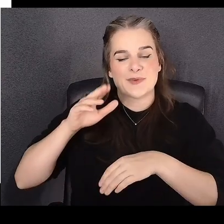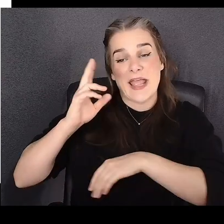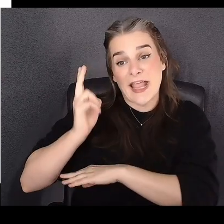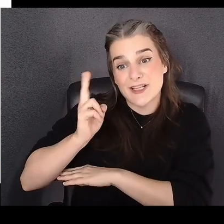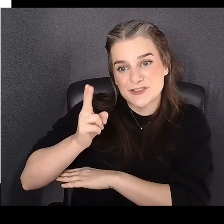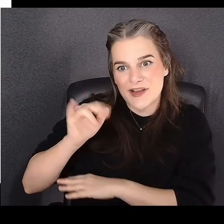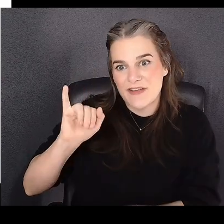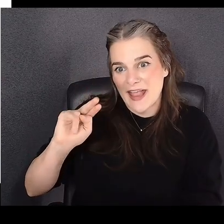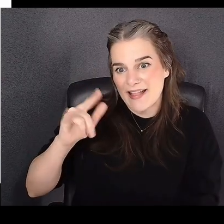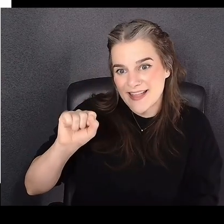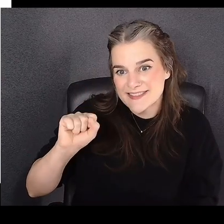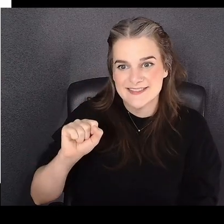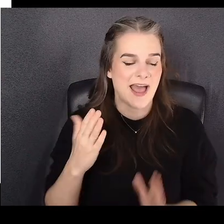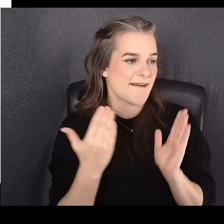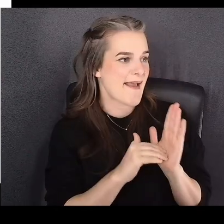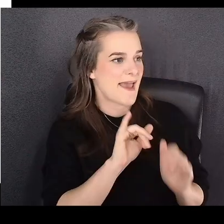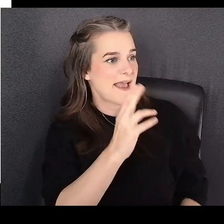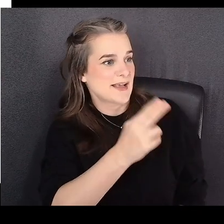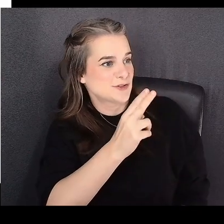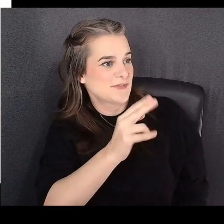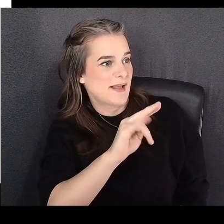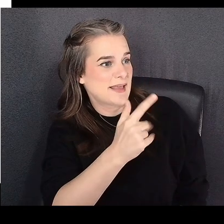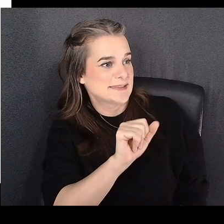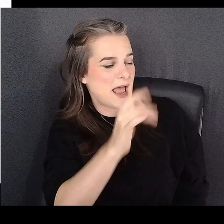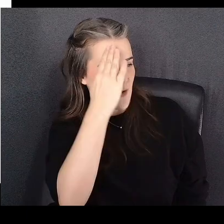a little bit of history of who Inglis is-- I know Katie just touched on it.